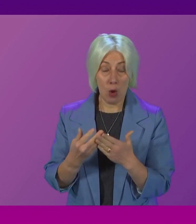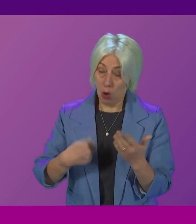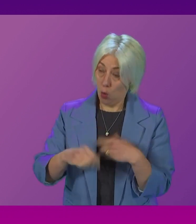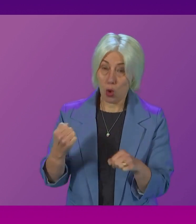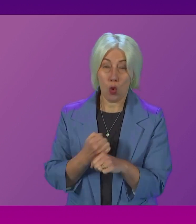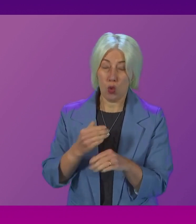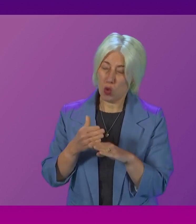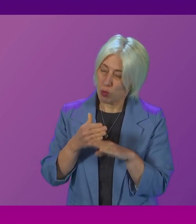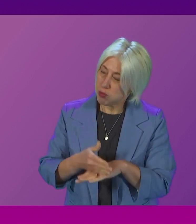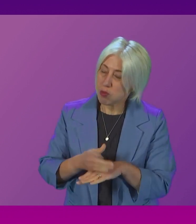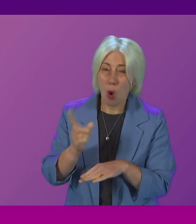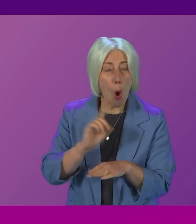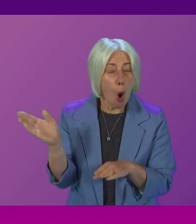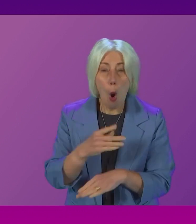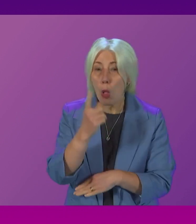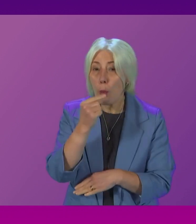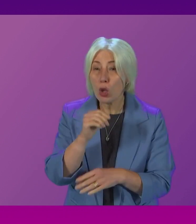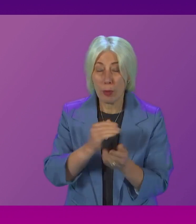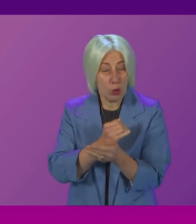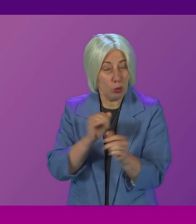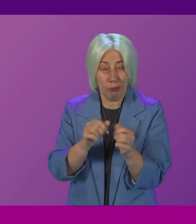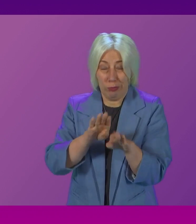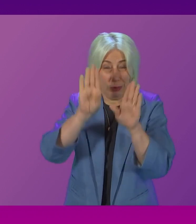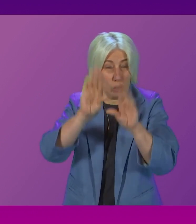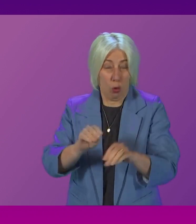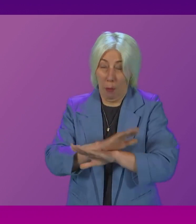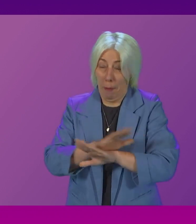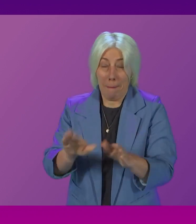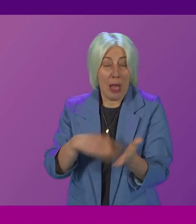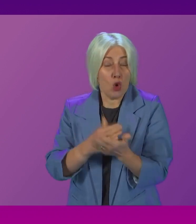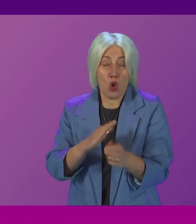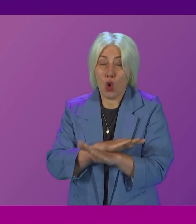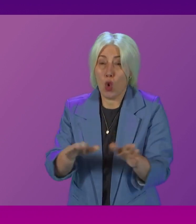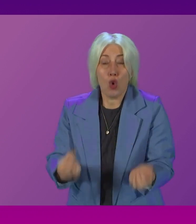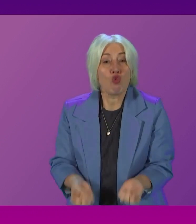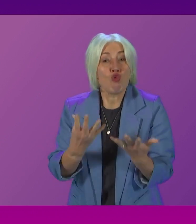everything that we can to avoid industrial action in our national health service. Unlike England,